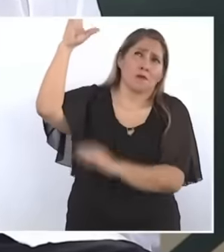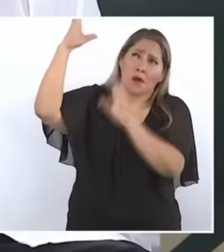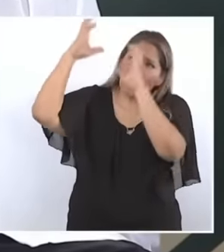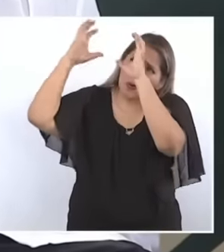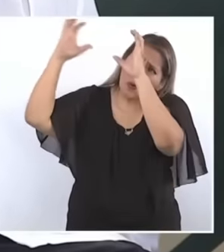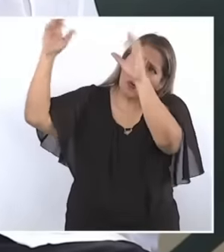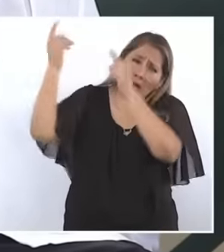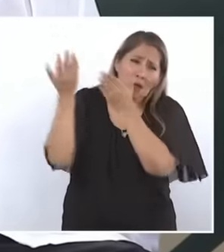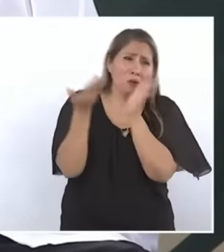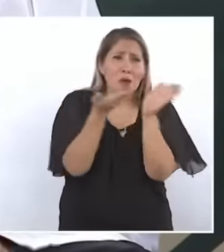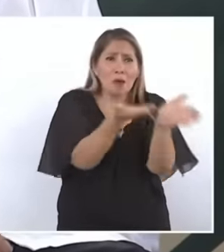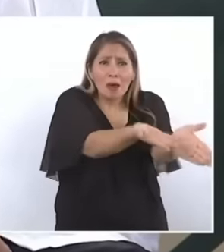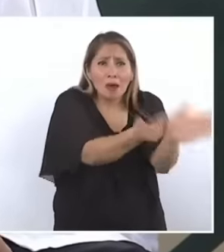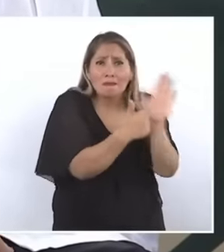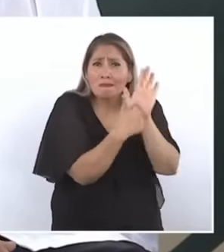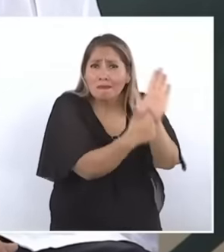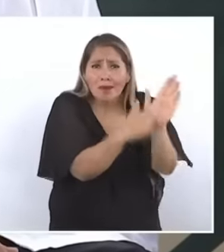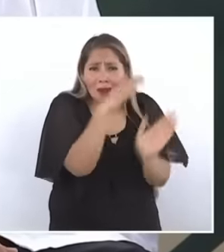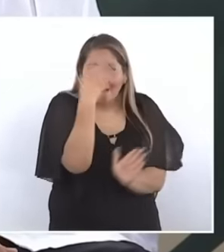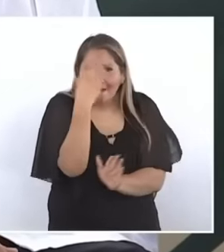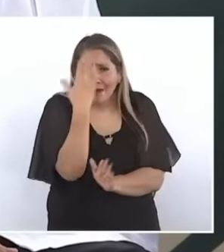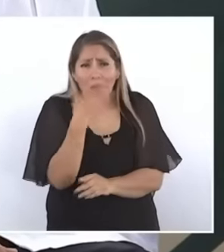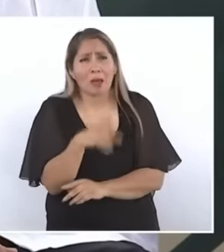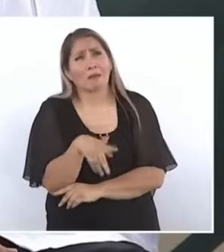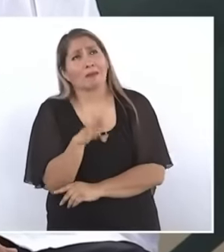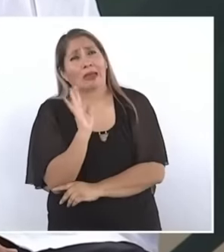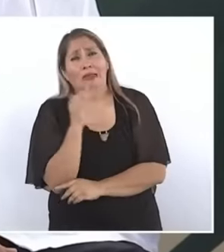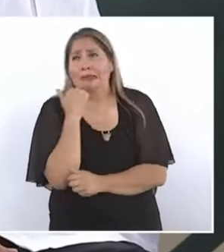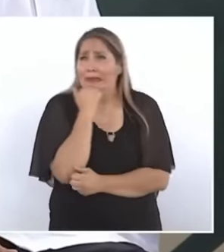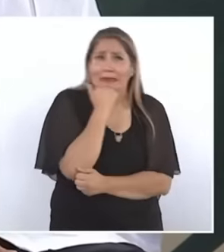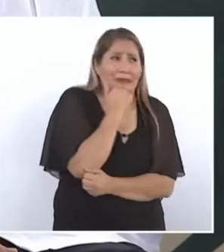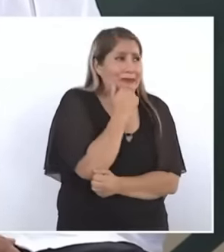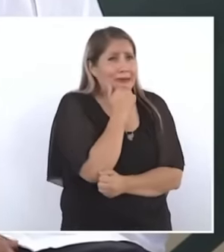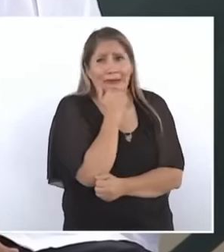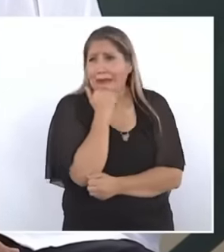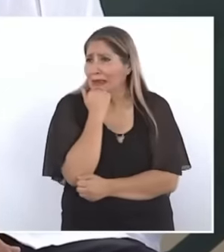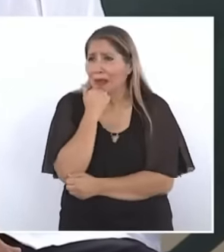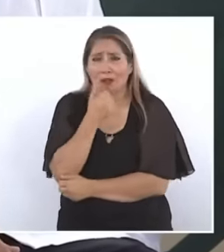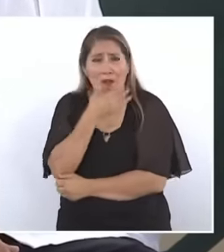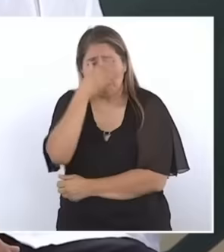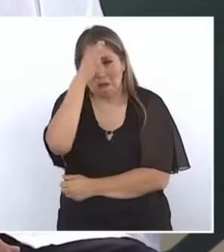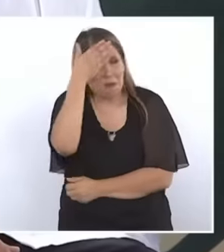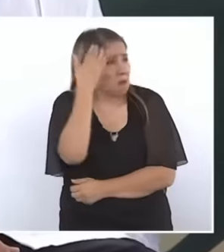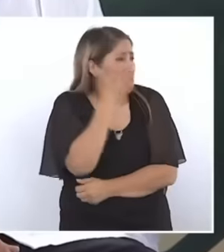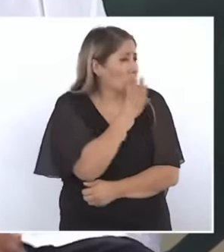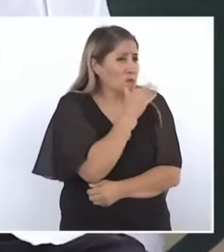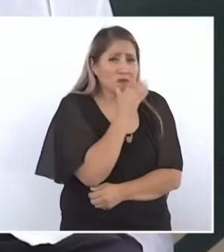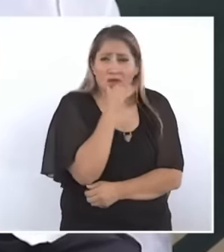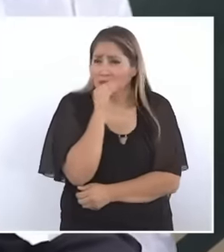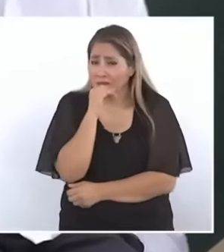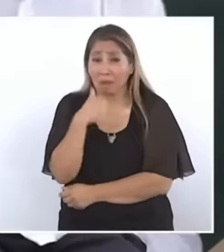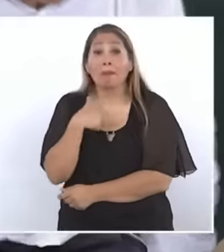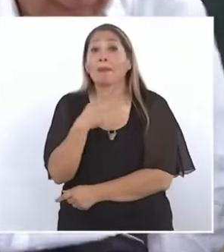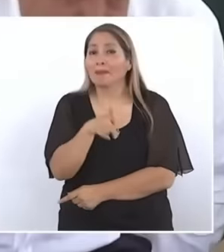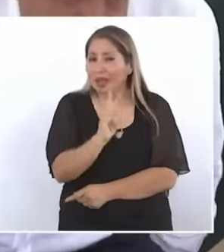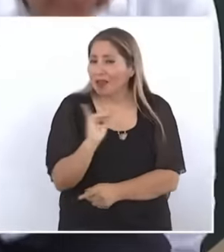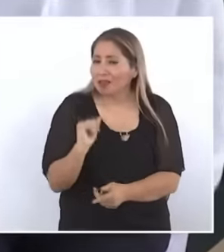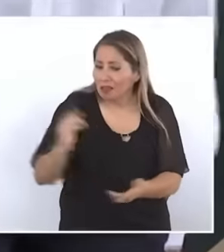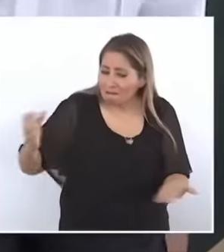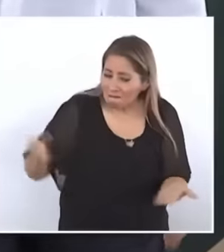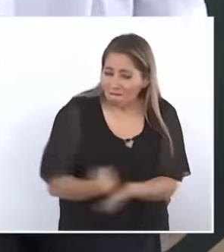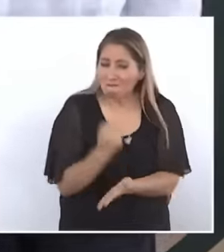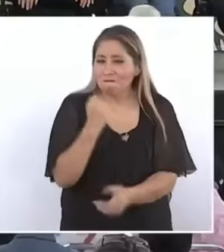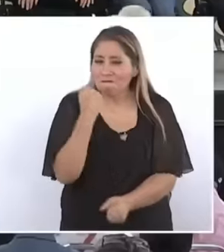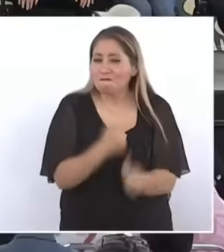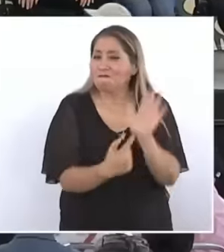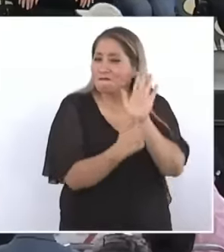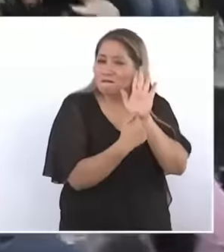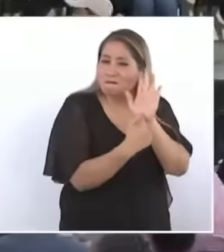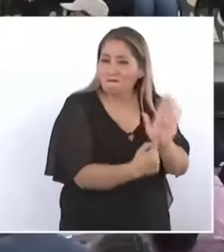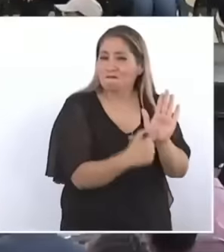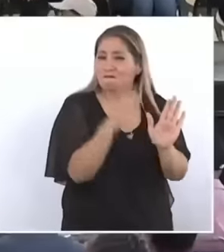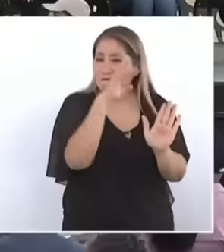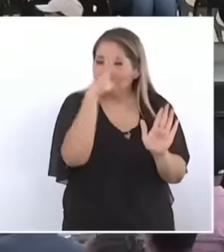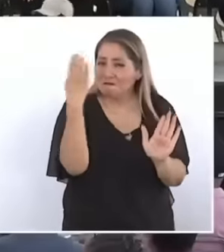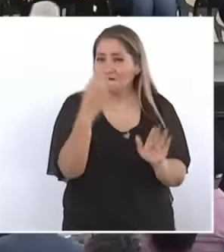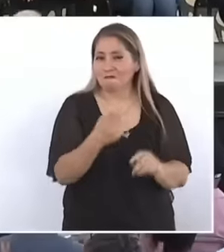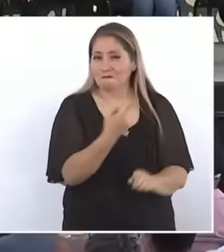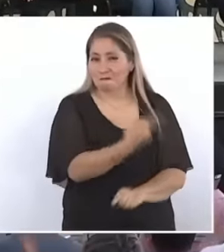showing you the photo but it seemed to me that I was not going to make it but look God is alive and God